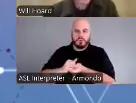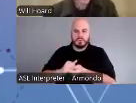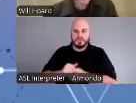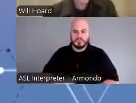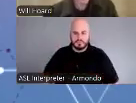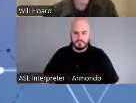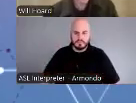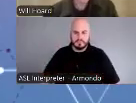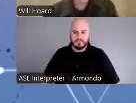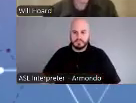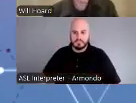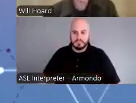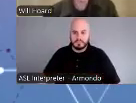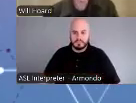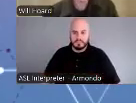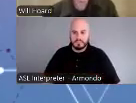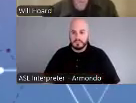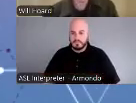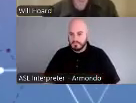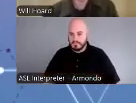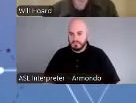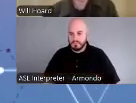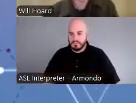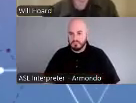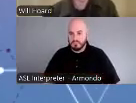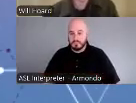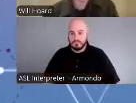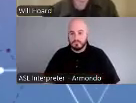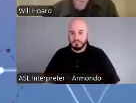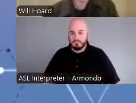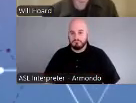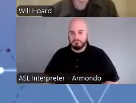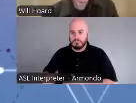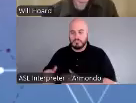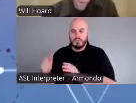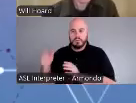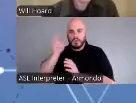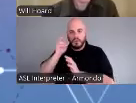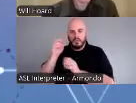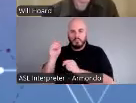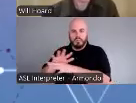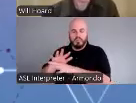LISA SISTARE-HARKINS: Oh, we have a little audio interference.